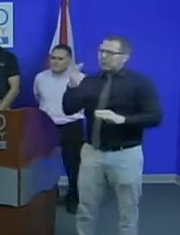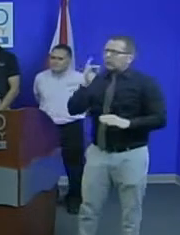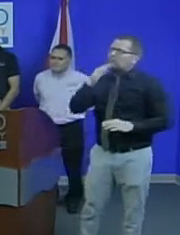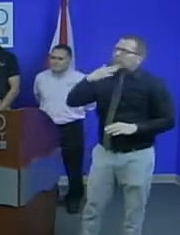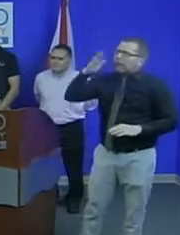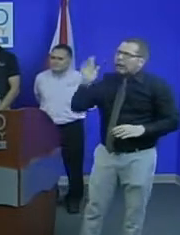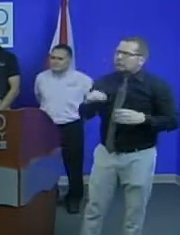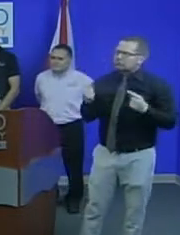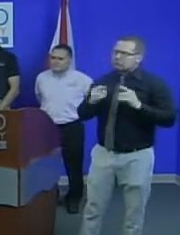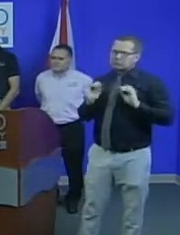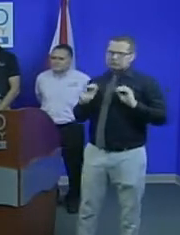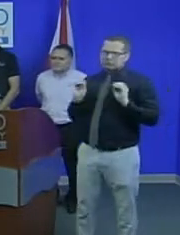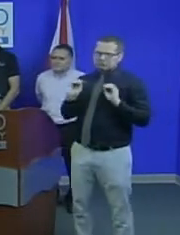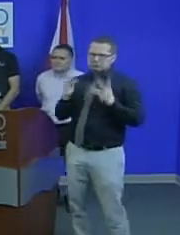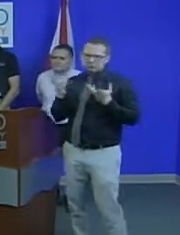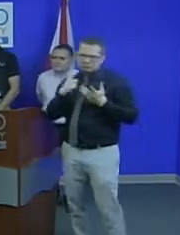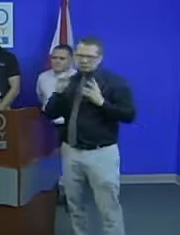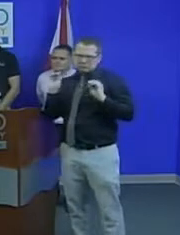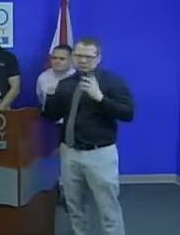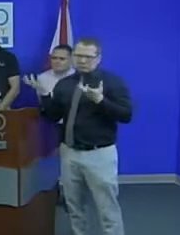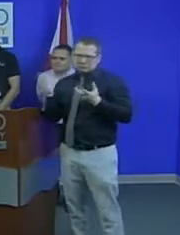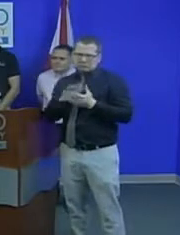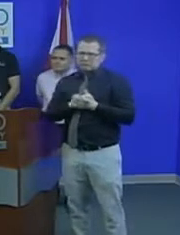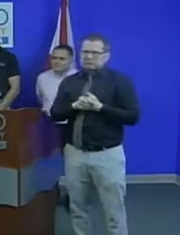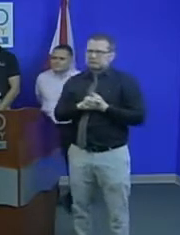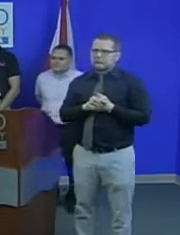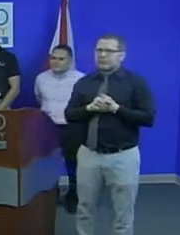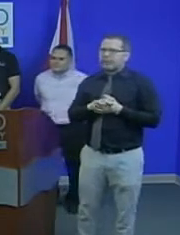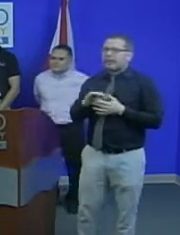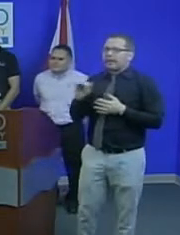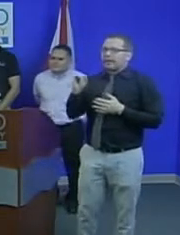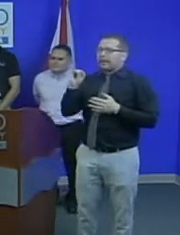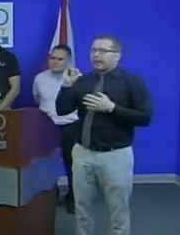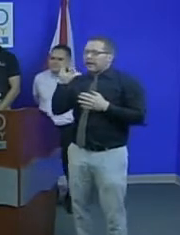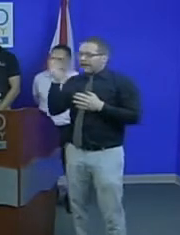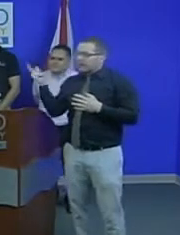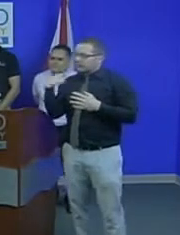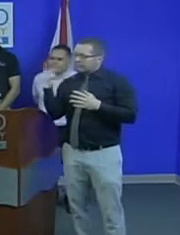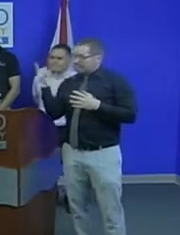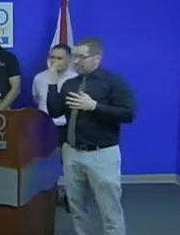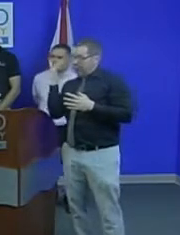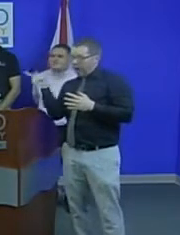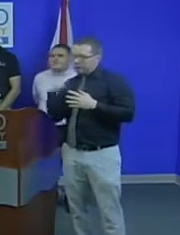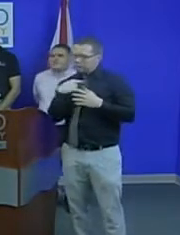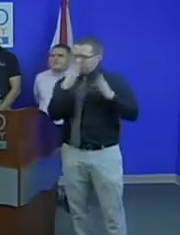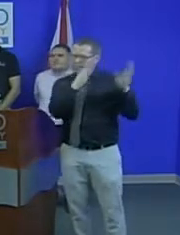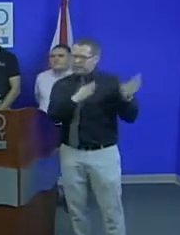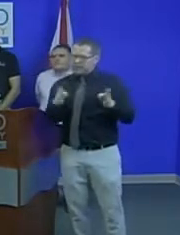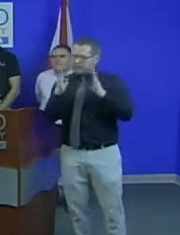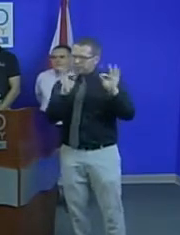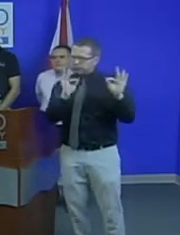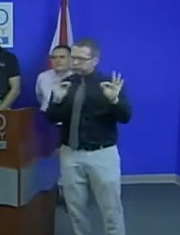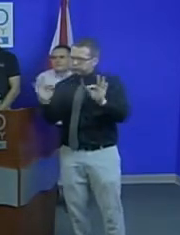INJURIES THAT IF WE TAKE A DEEP BREATH AND PLAN WHAT WE'RE GOING TO DO WE CAN LIGHTEN THE LOAD ON THE E.R. ANDS PREVENT INJURIES